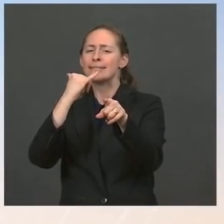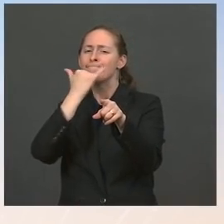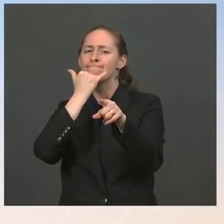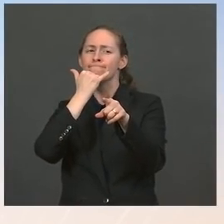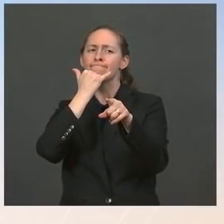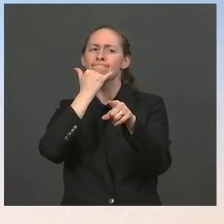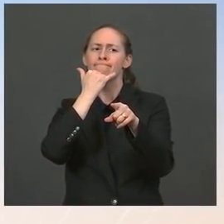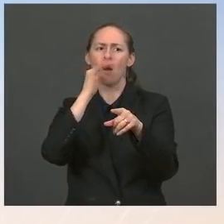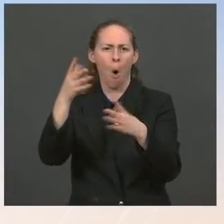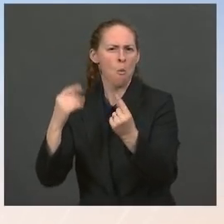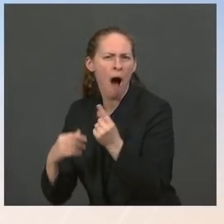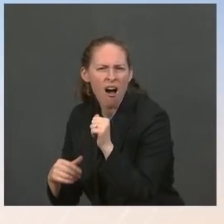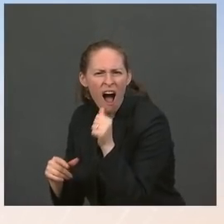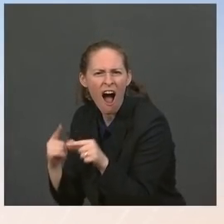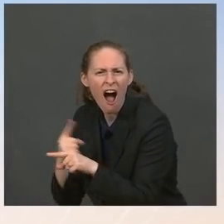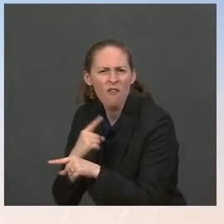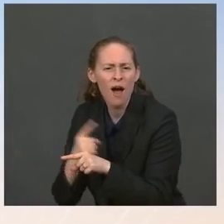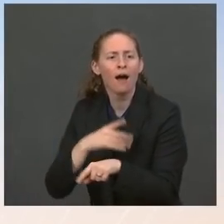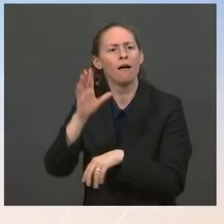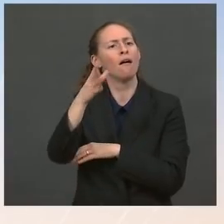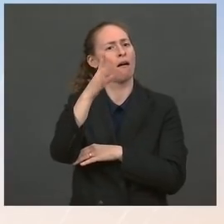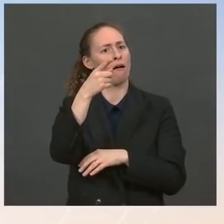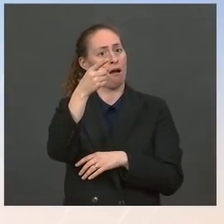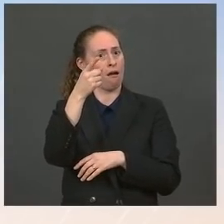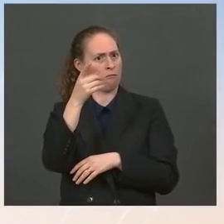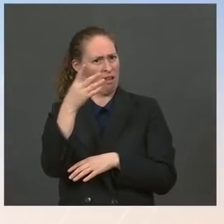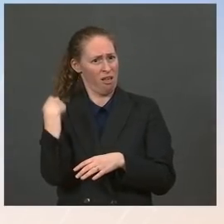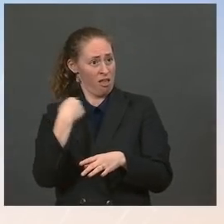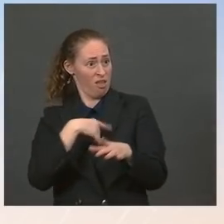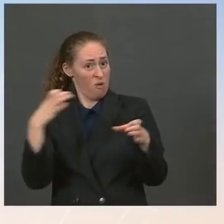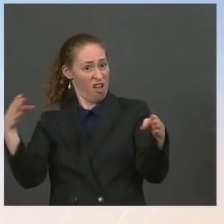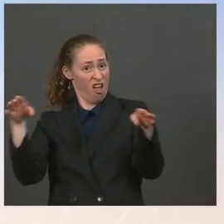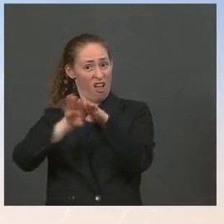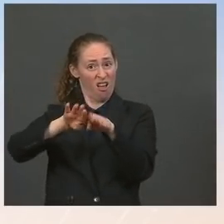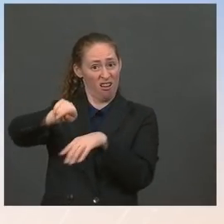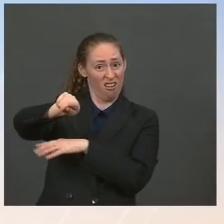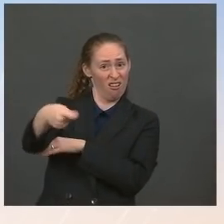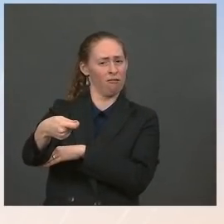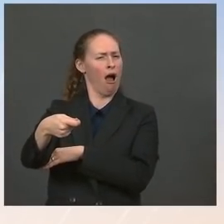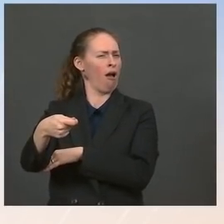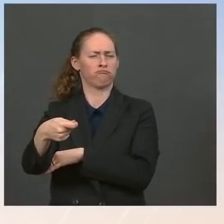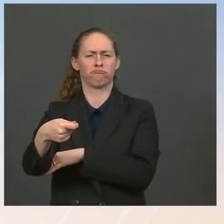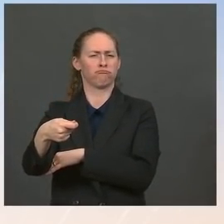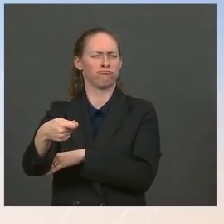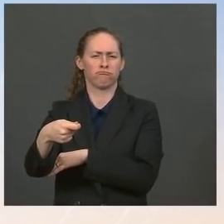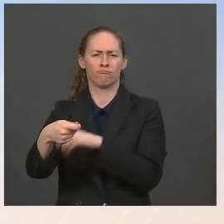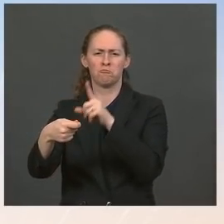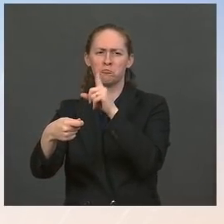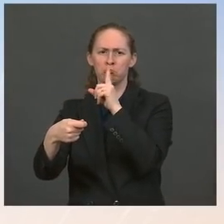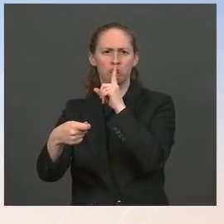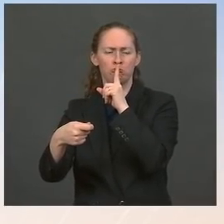The reporting about us wanting to shut down the Line 5. The Press: I didn't say "wanting." I said, is it being studied right now?